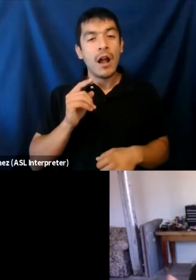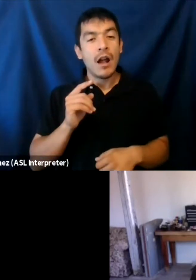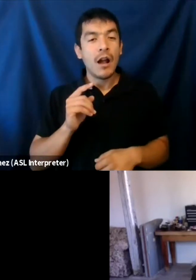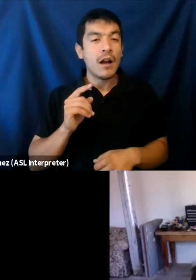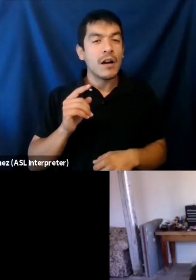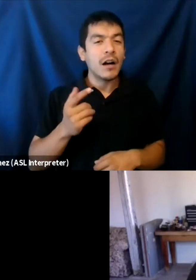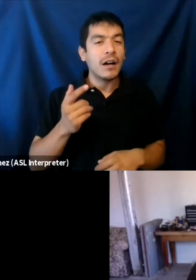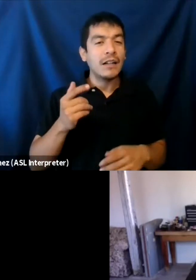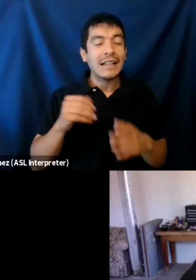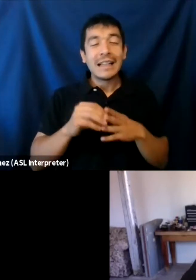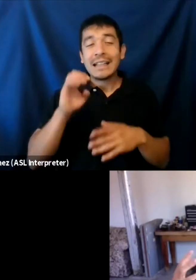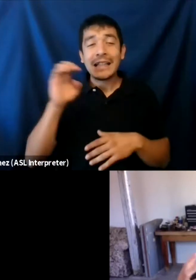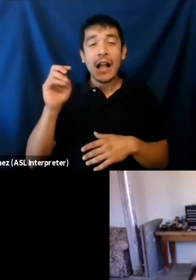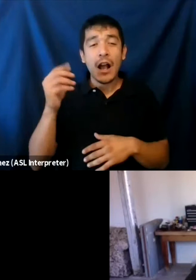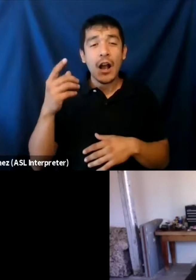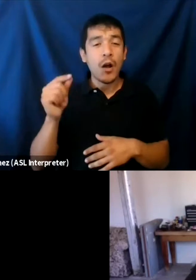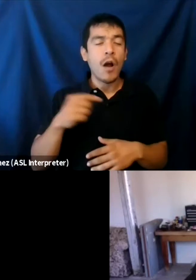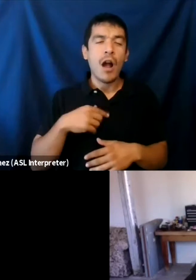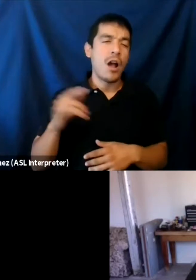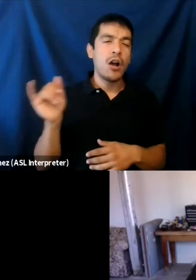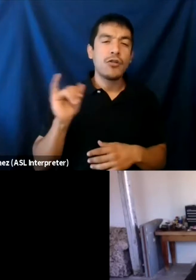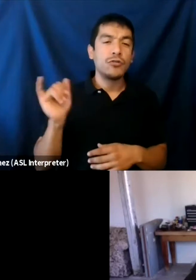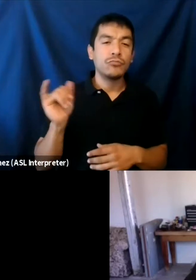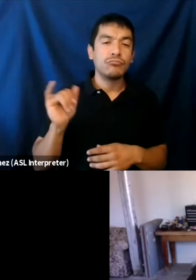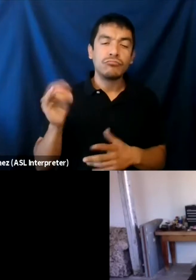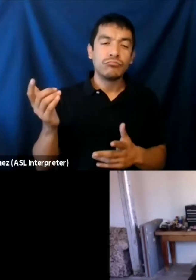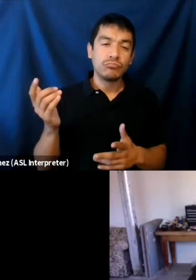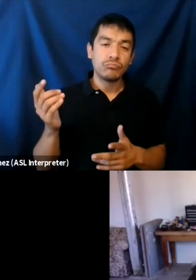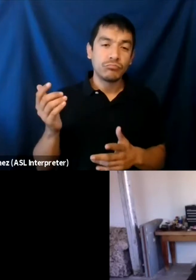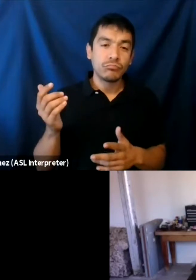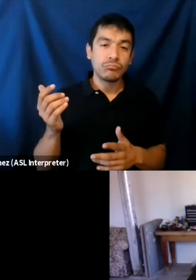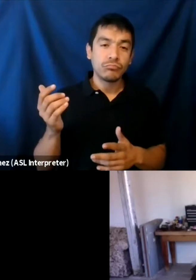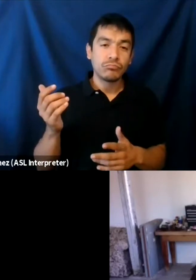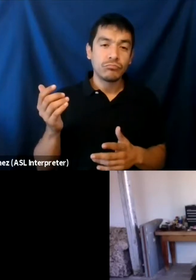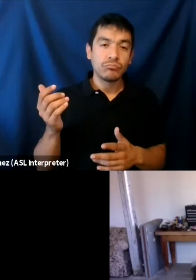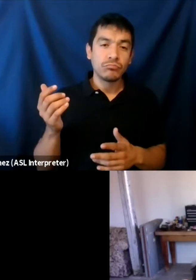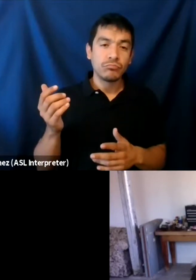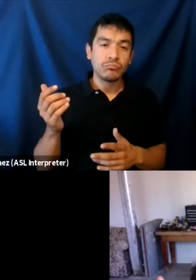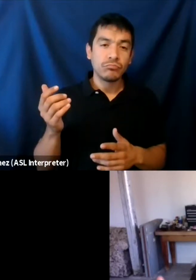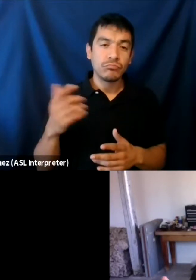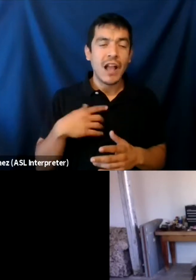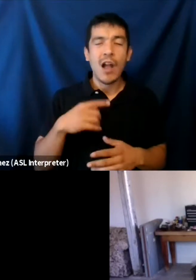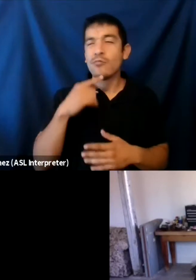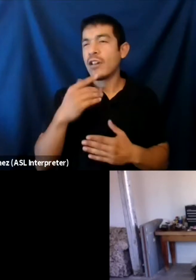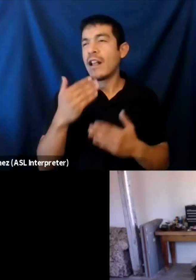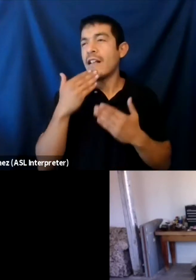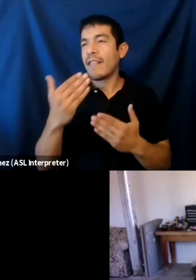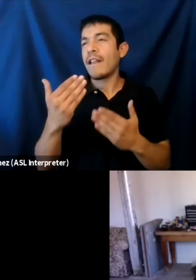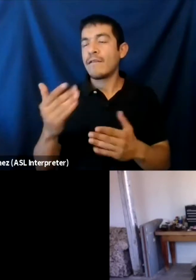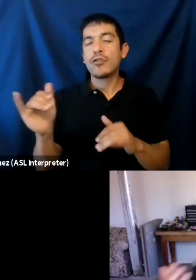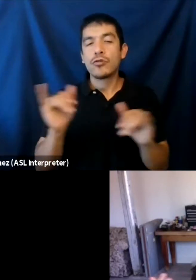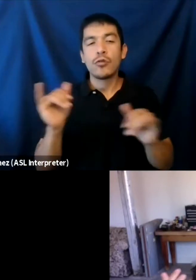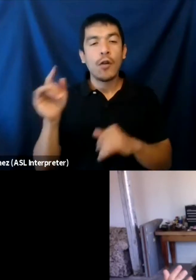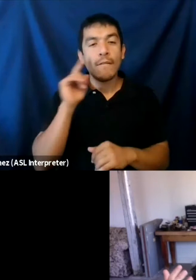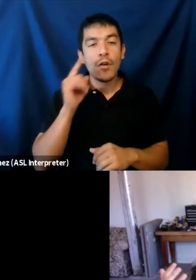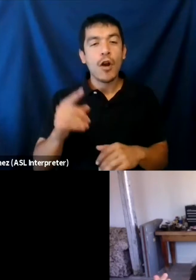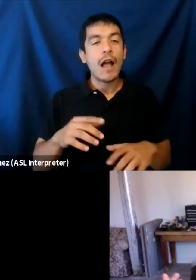also are just, I'm so grateful too, for just like taking me in as a friend